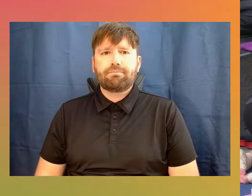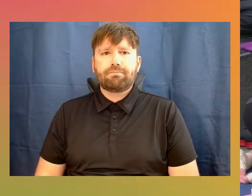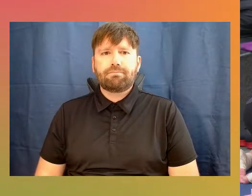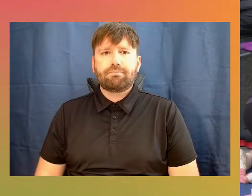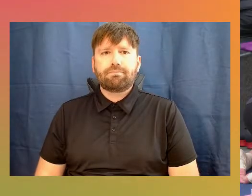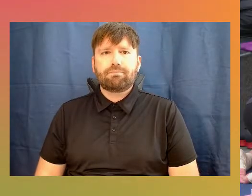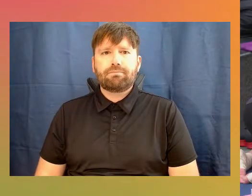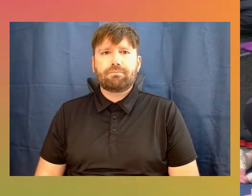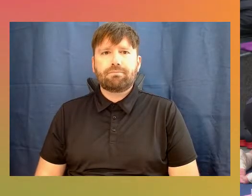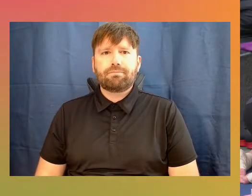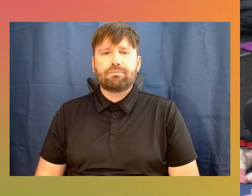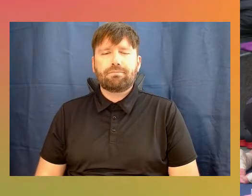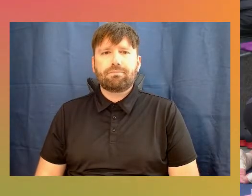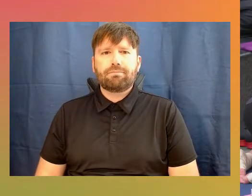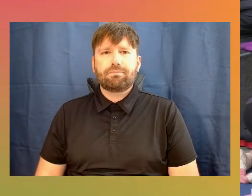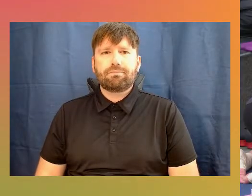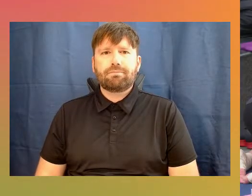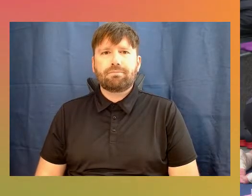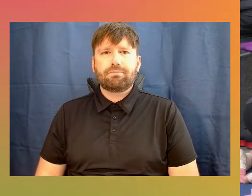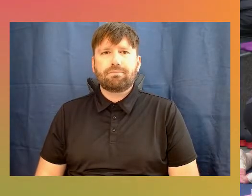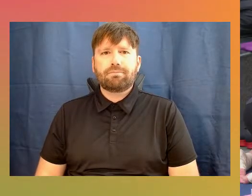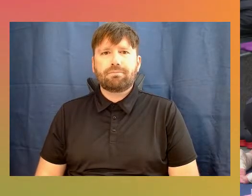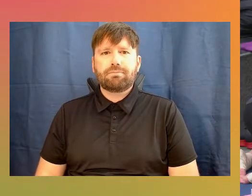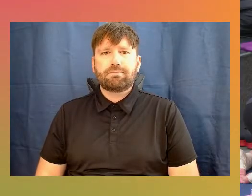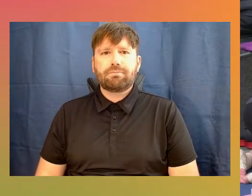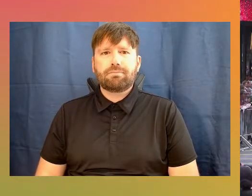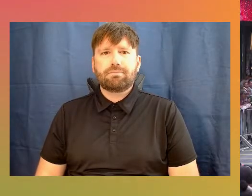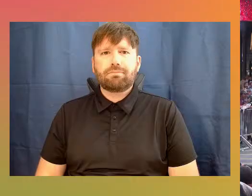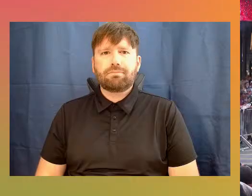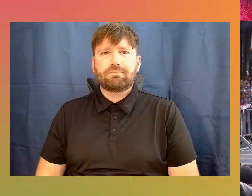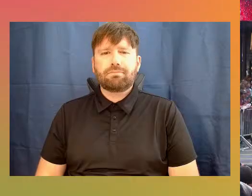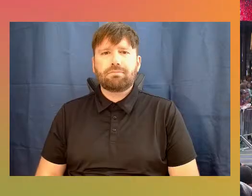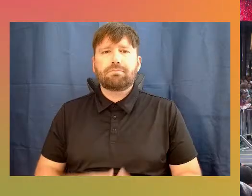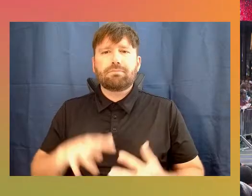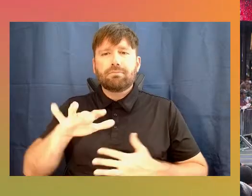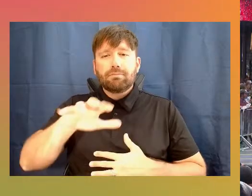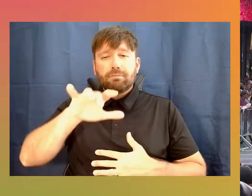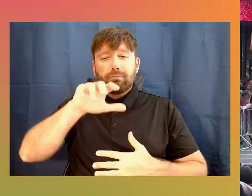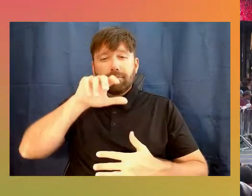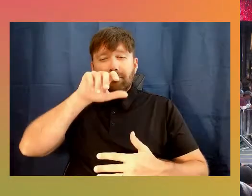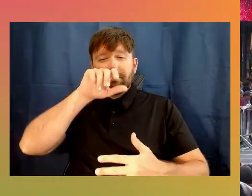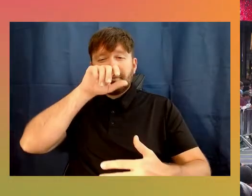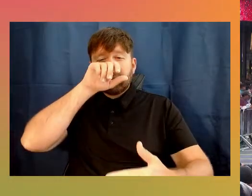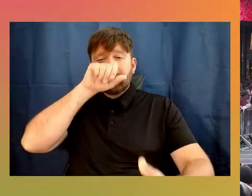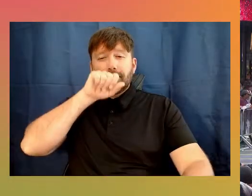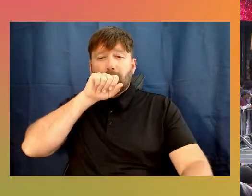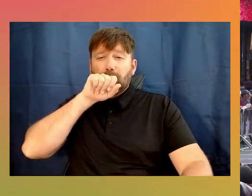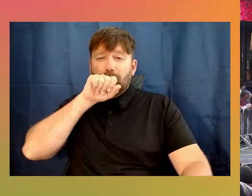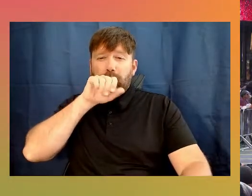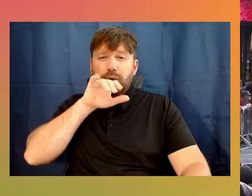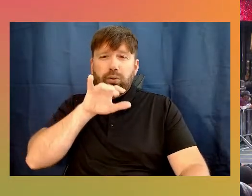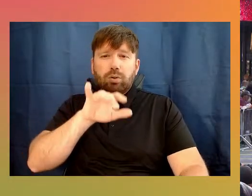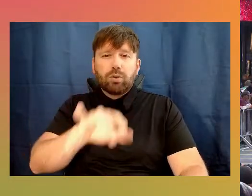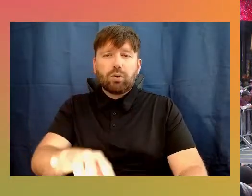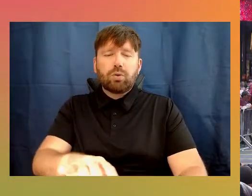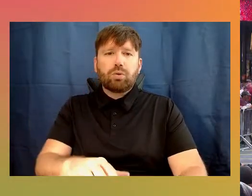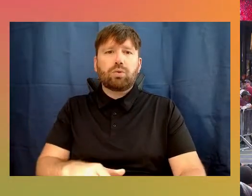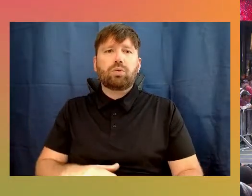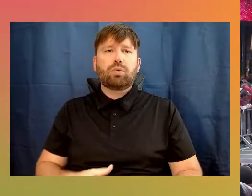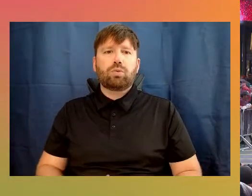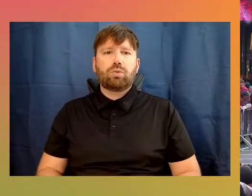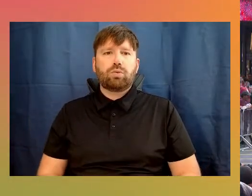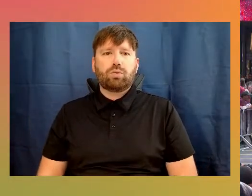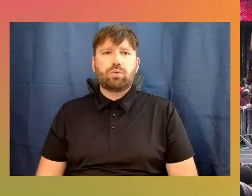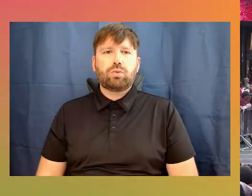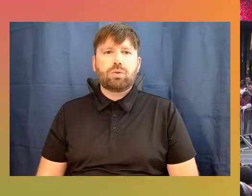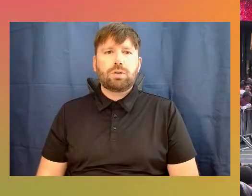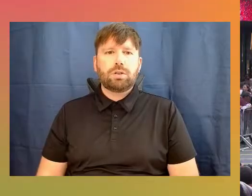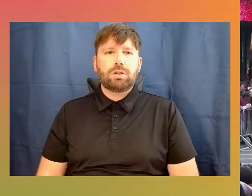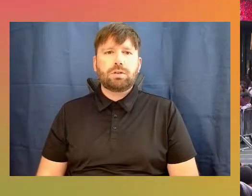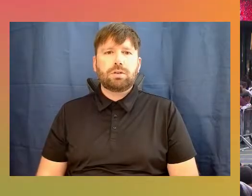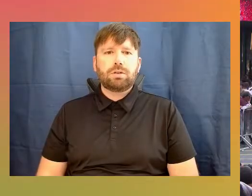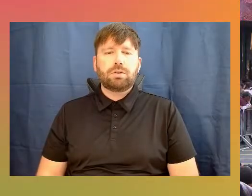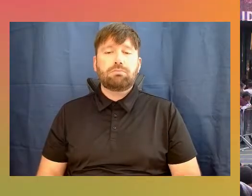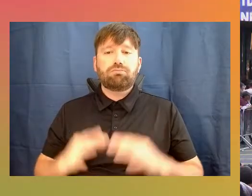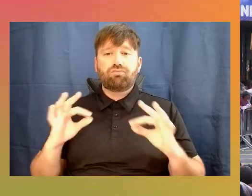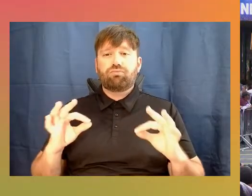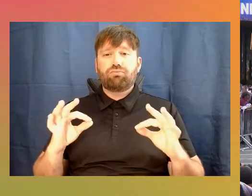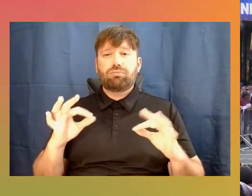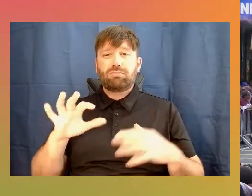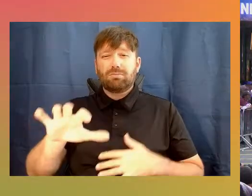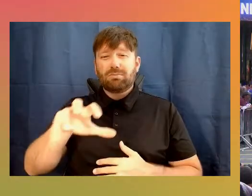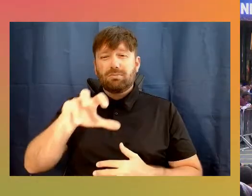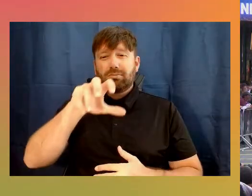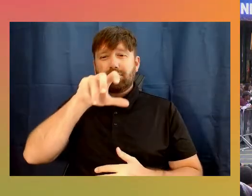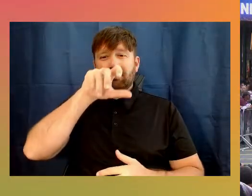BREATH.